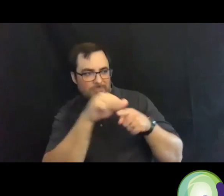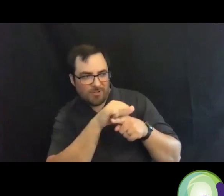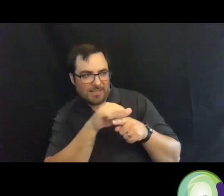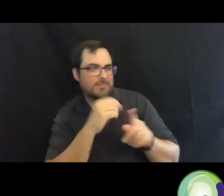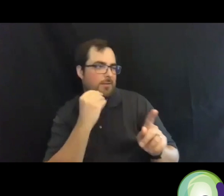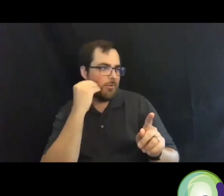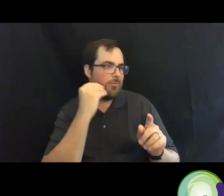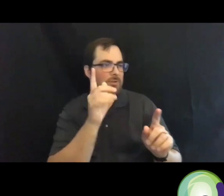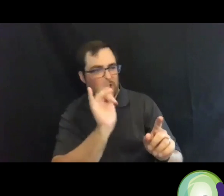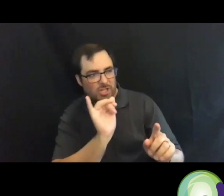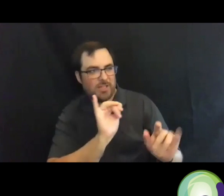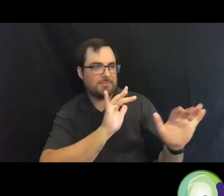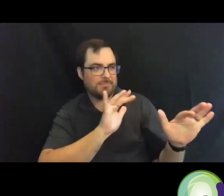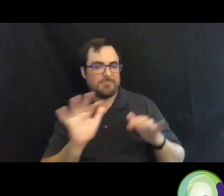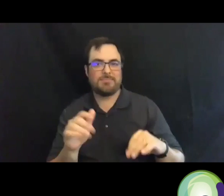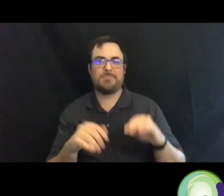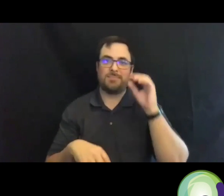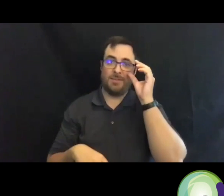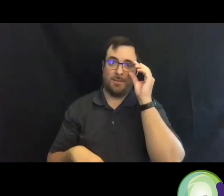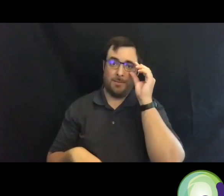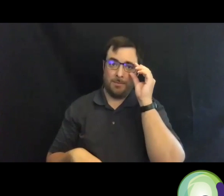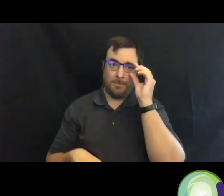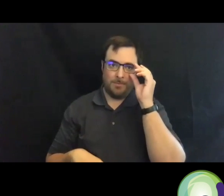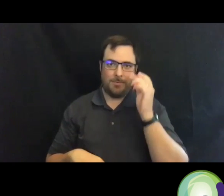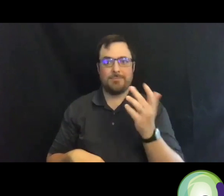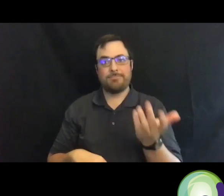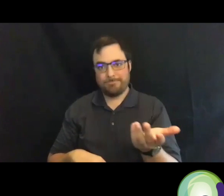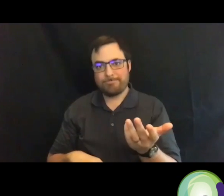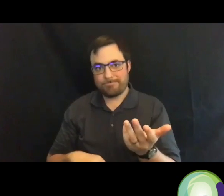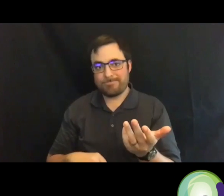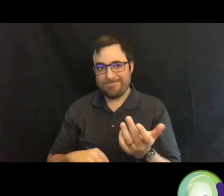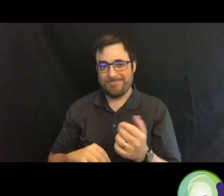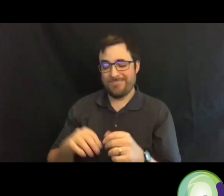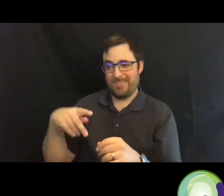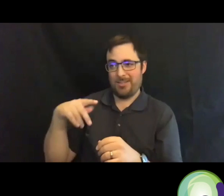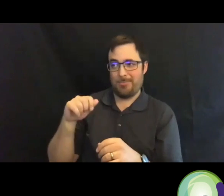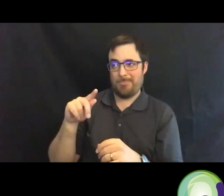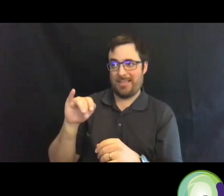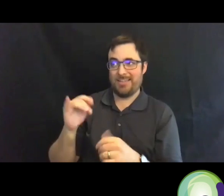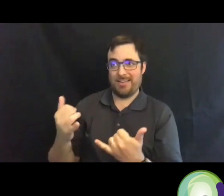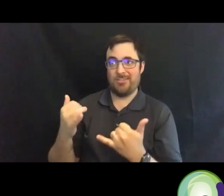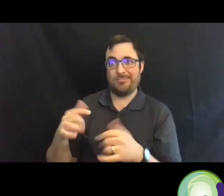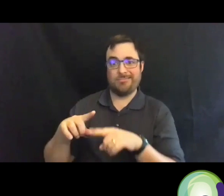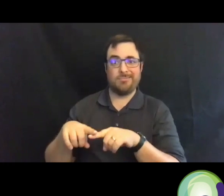best right now. Patti: Yeah I mean and also you're..you're dependent like you're at the mercy of if the parents are gonna do it, right